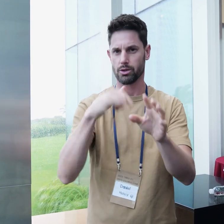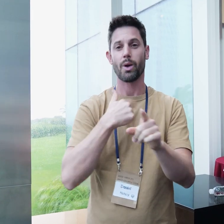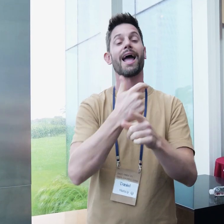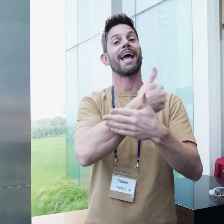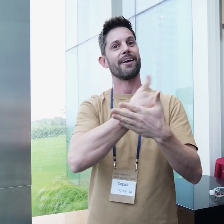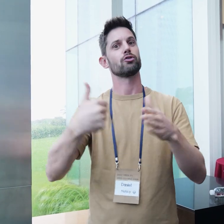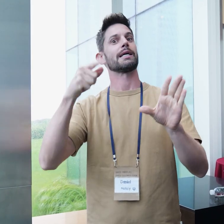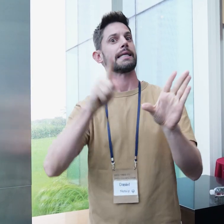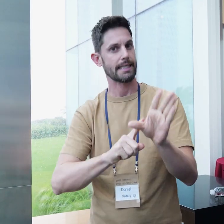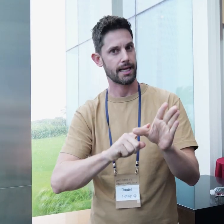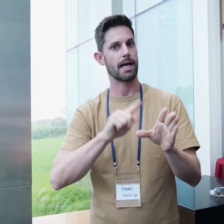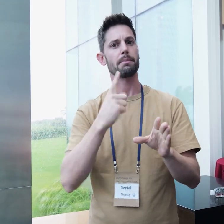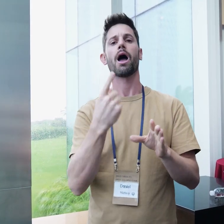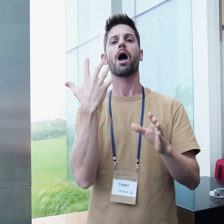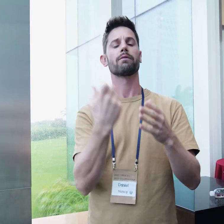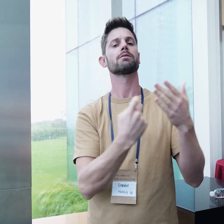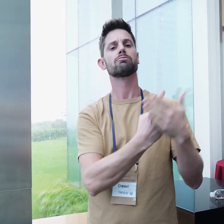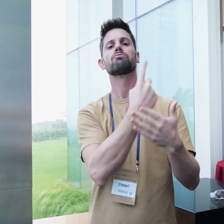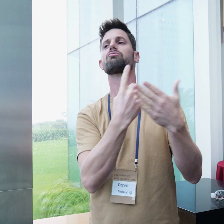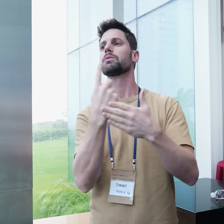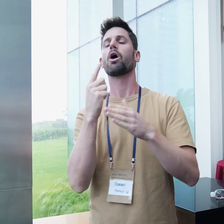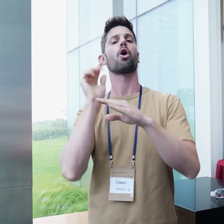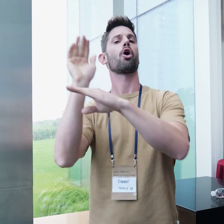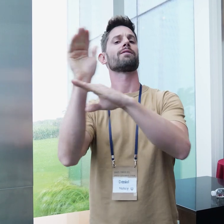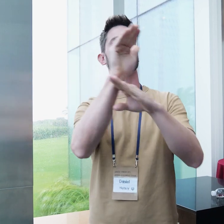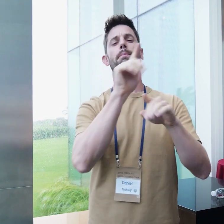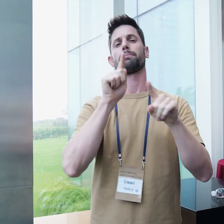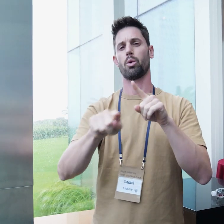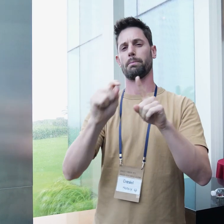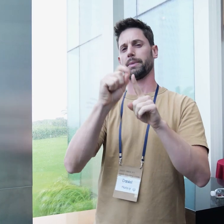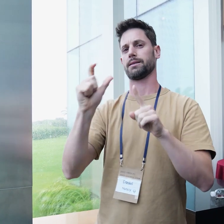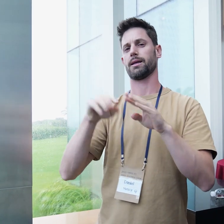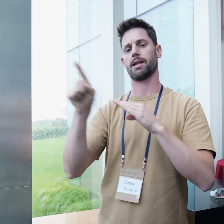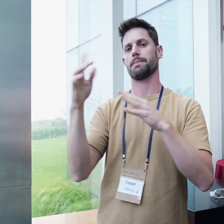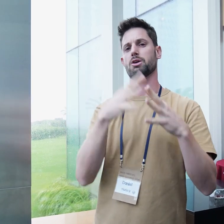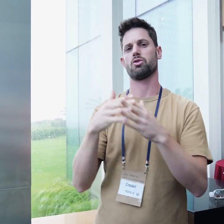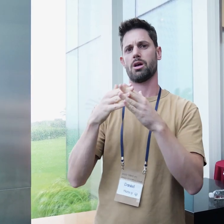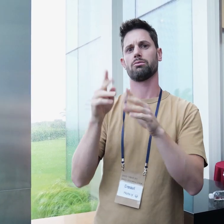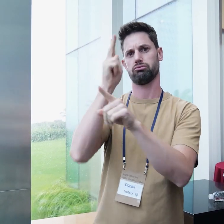They are held every year, occasionally internationally.